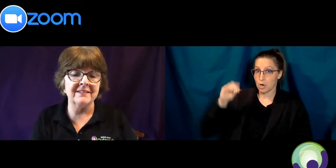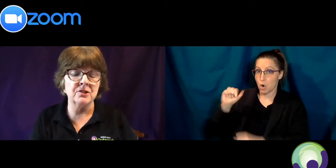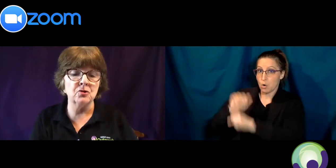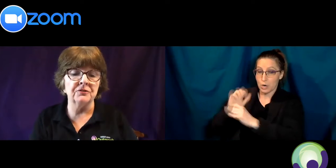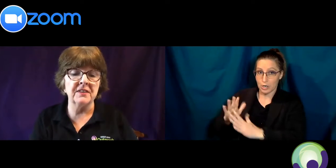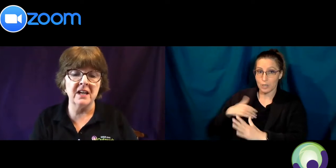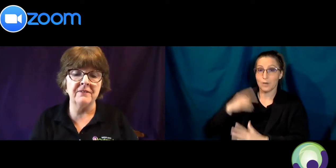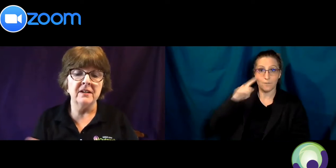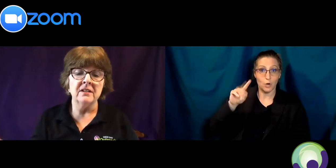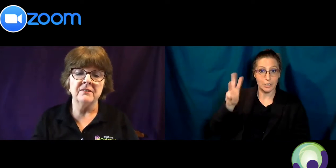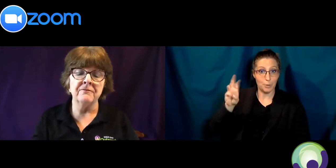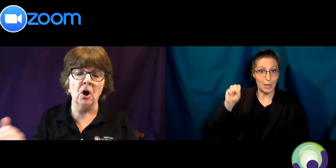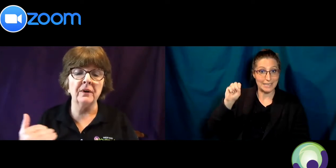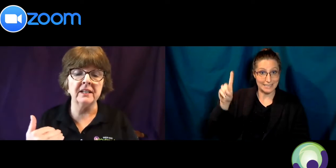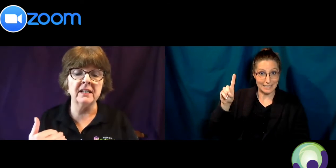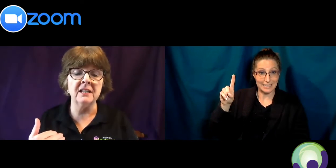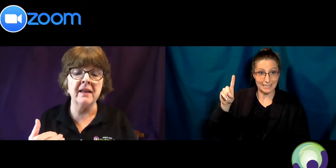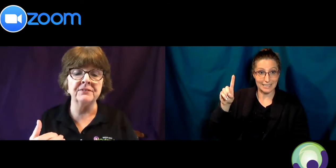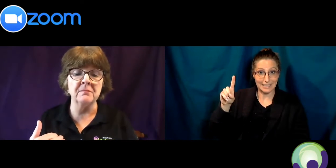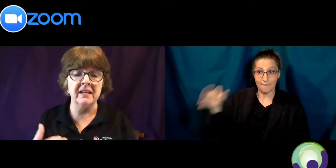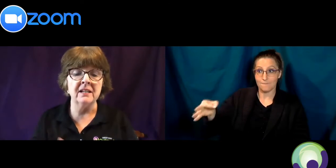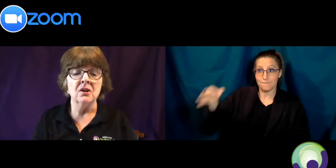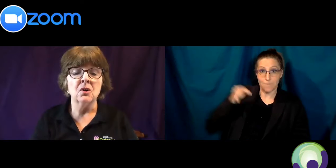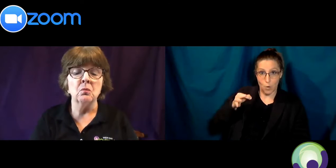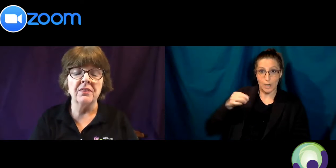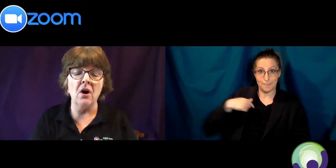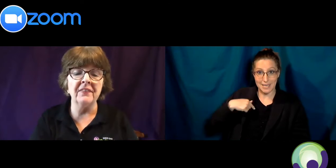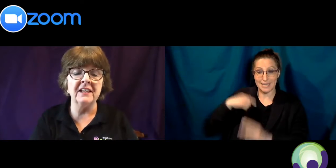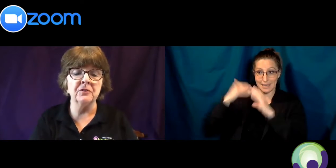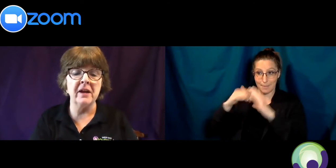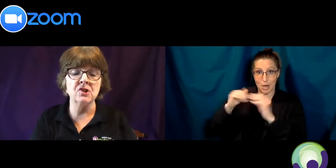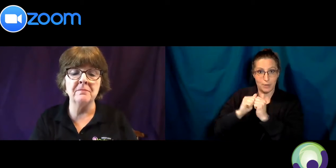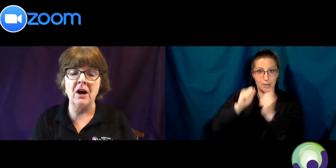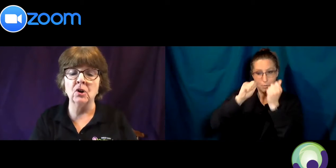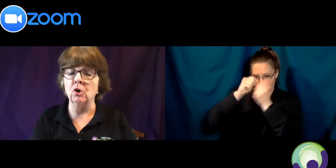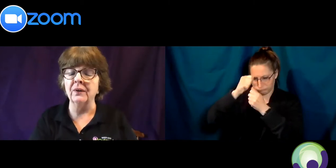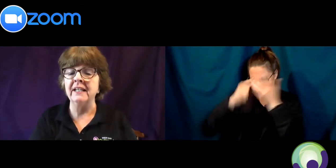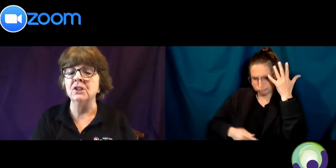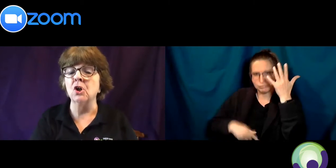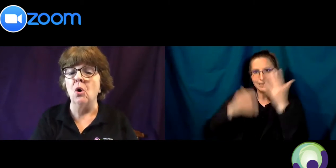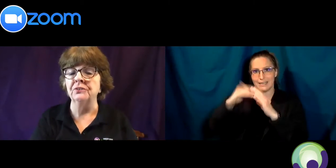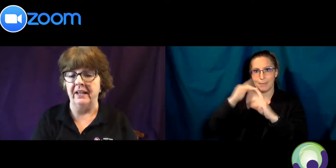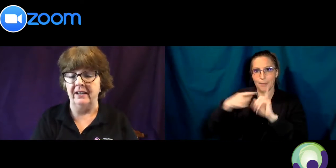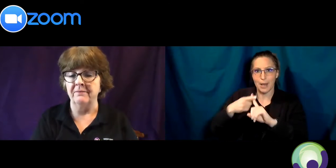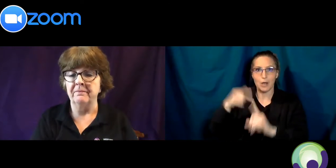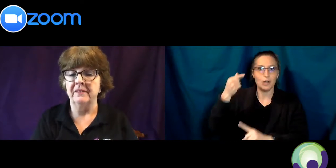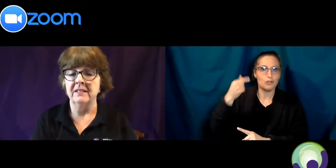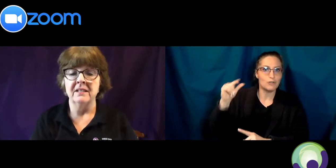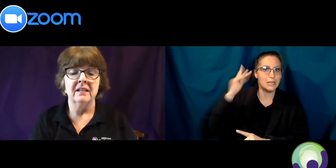School for the Deaf forwarded an email to me with all the information about Green and Gold Day. Can